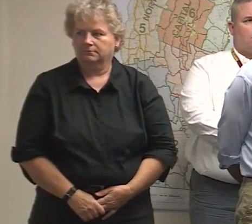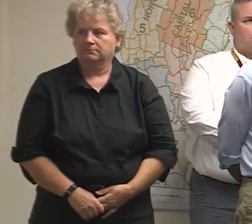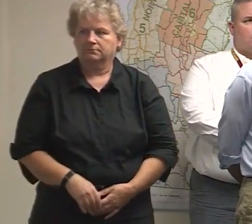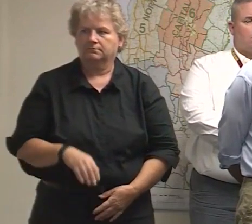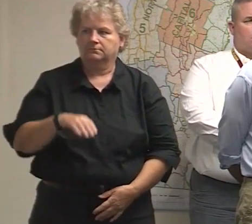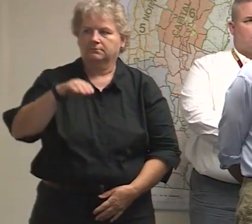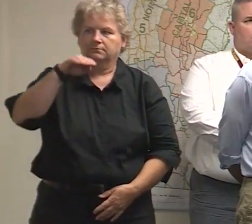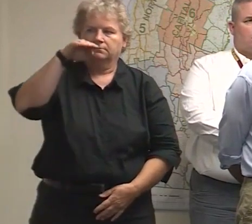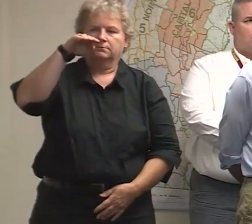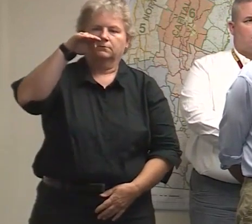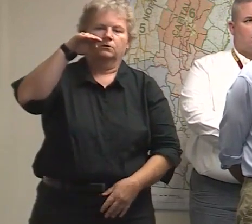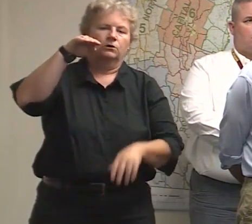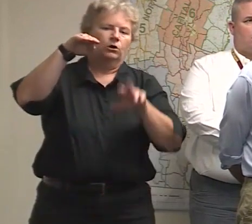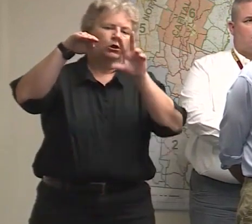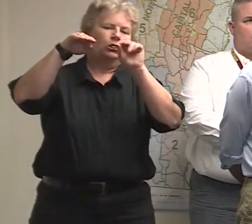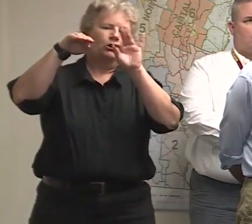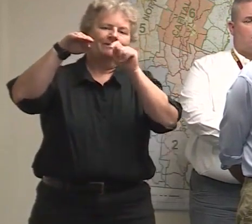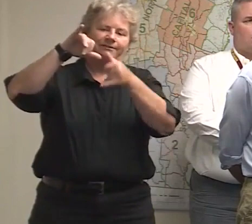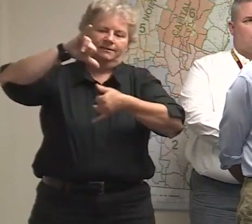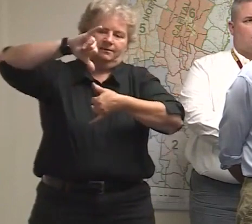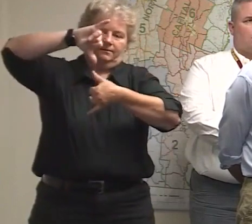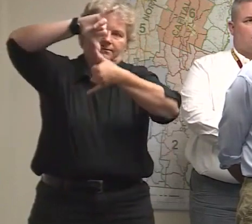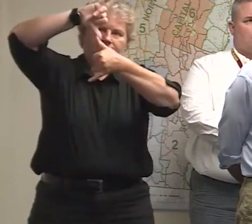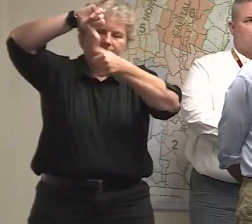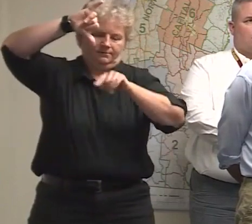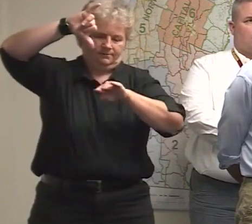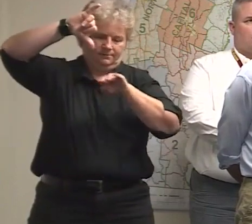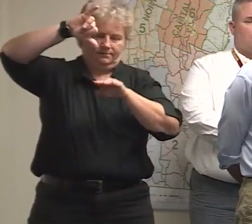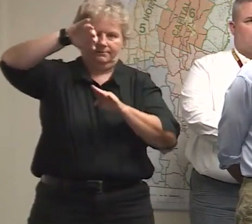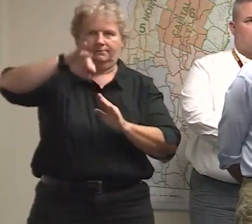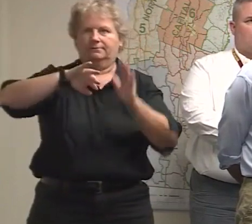SO THERE’S SUFFICIENT STORAGE IN THE DAM.